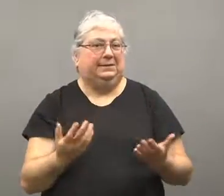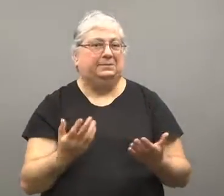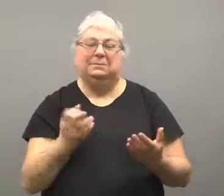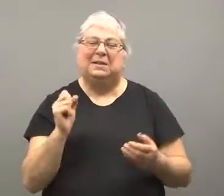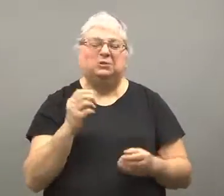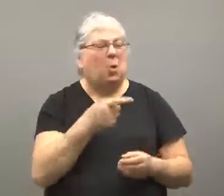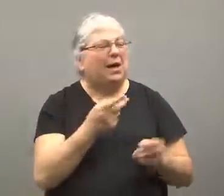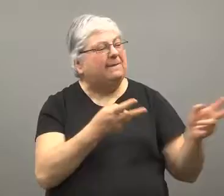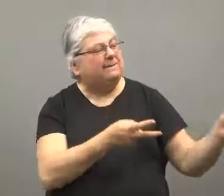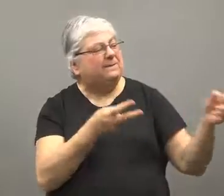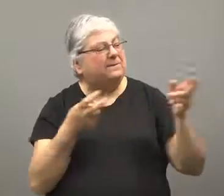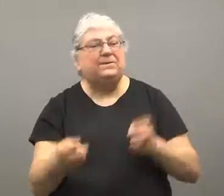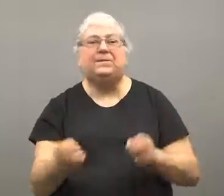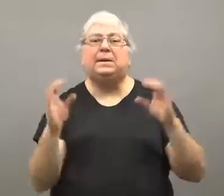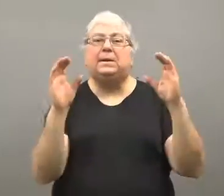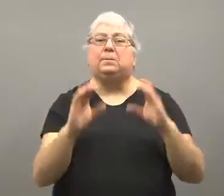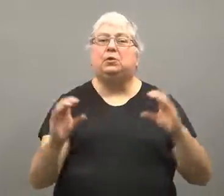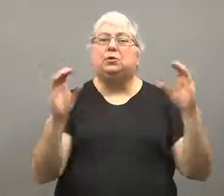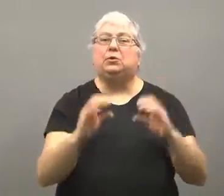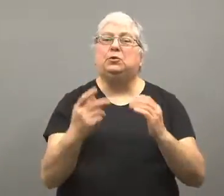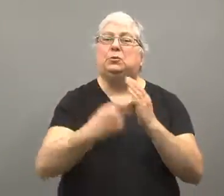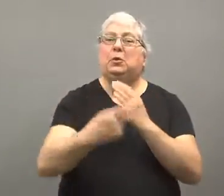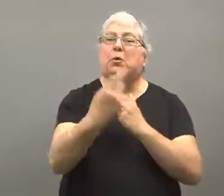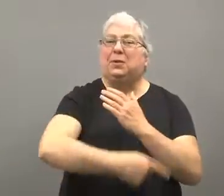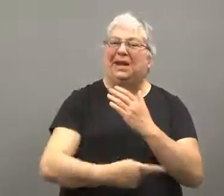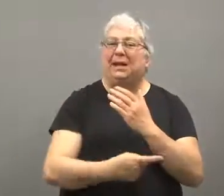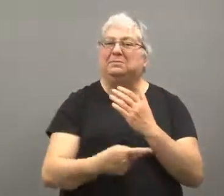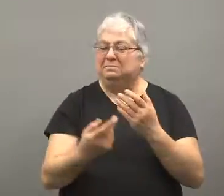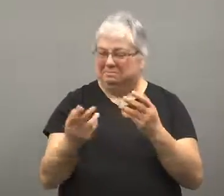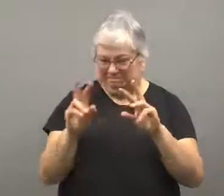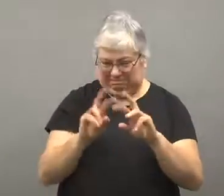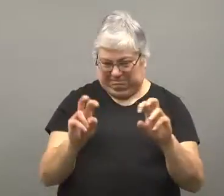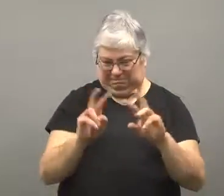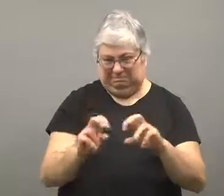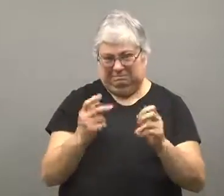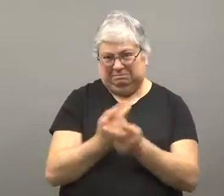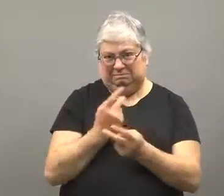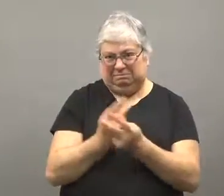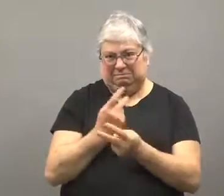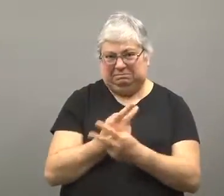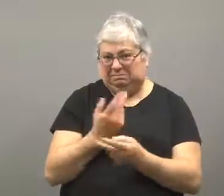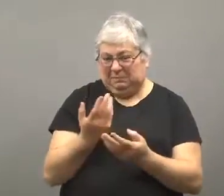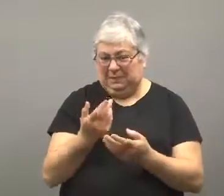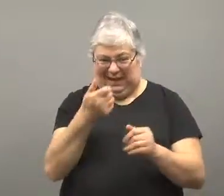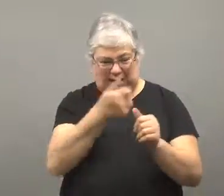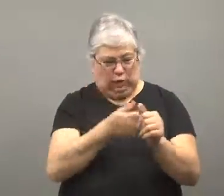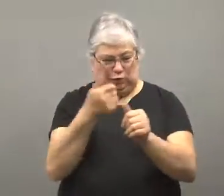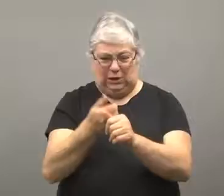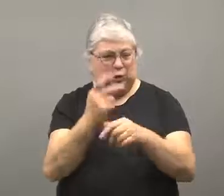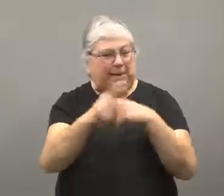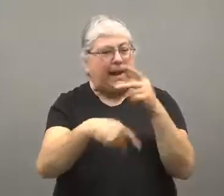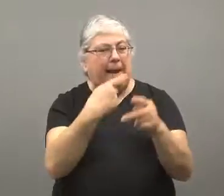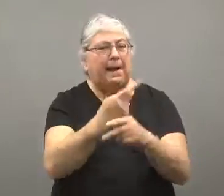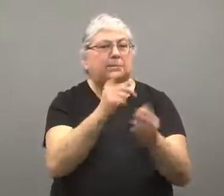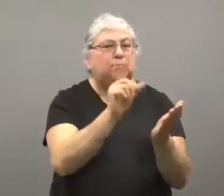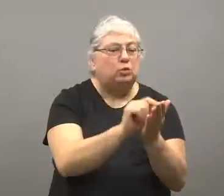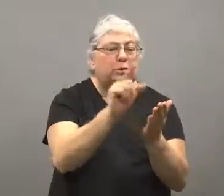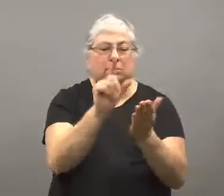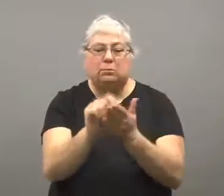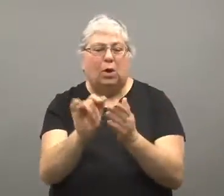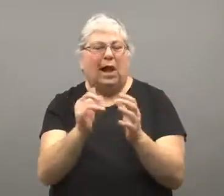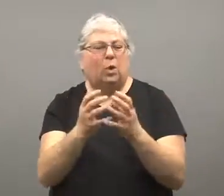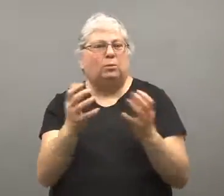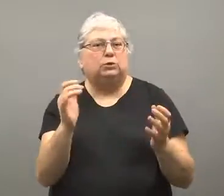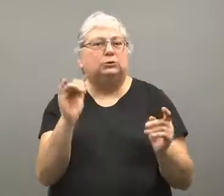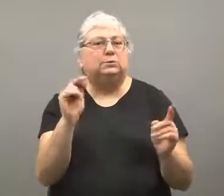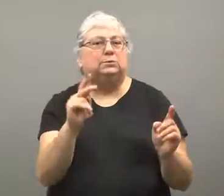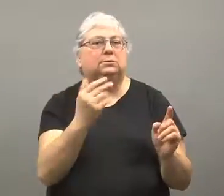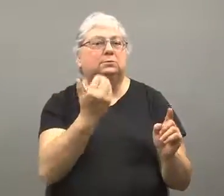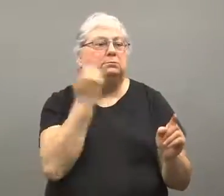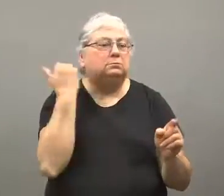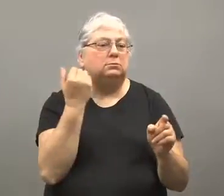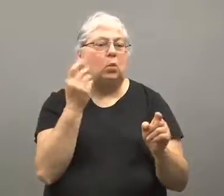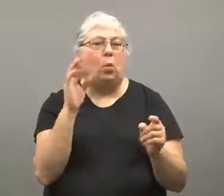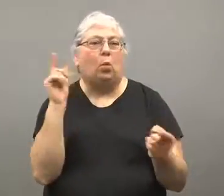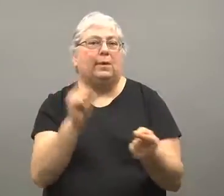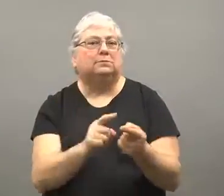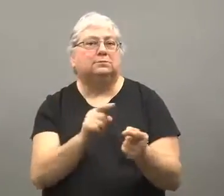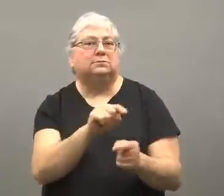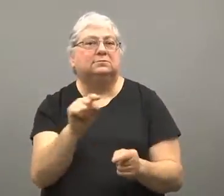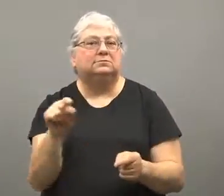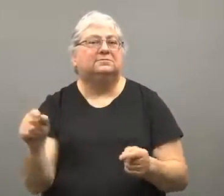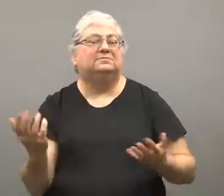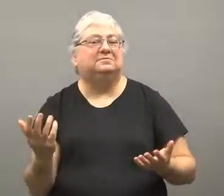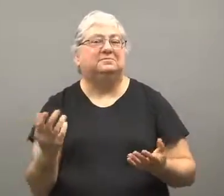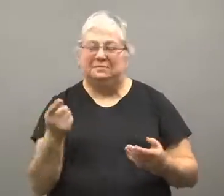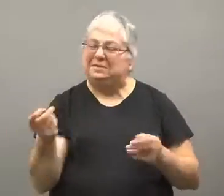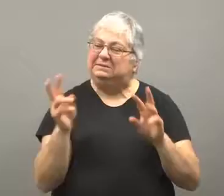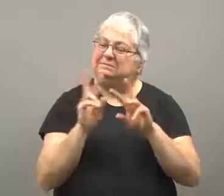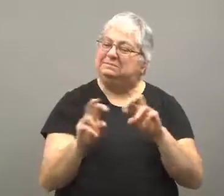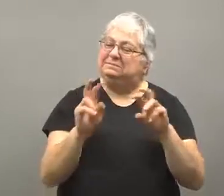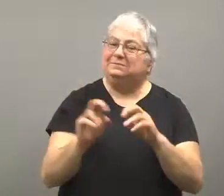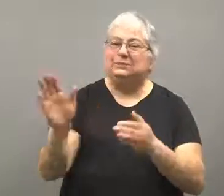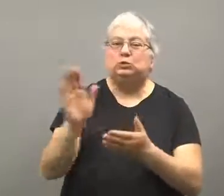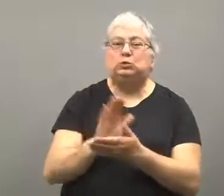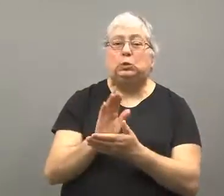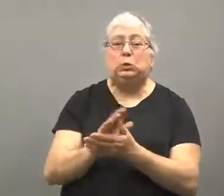He used a computer program to analyze how much ink each font used.